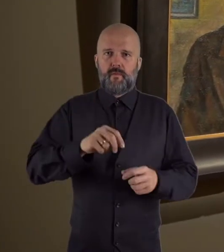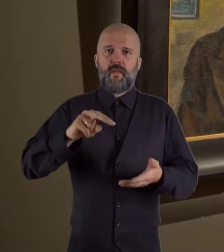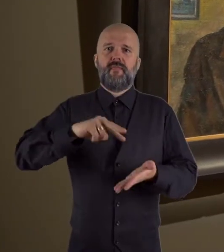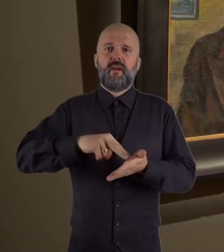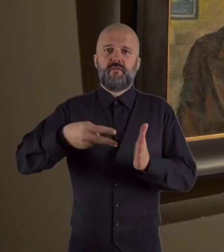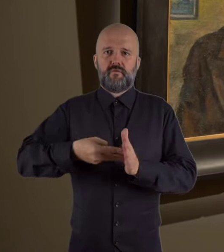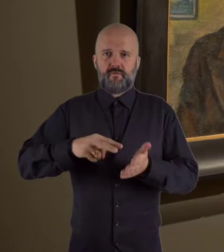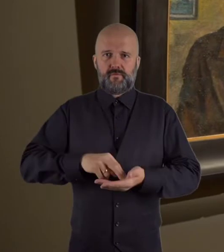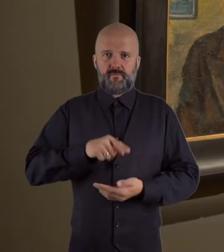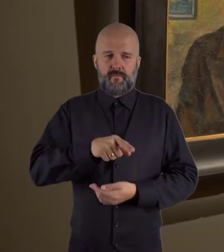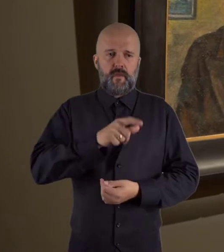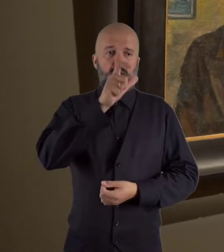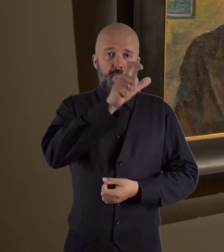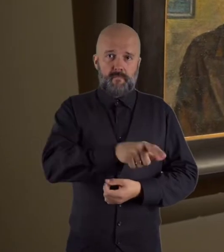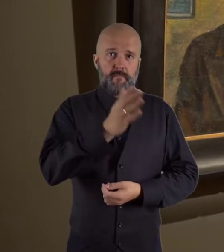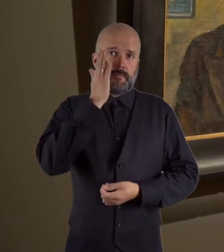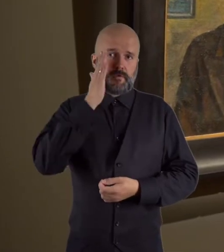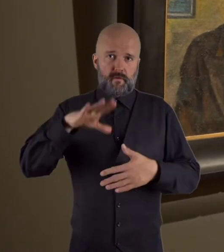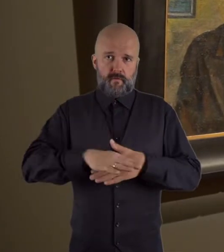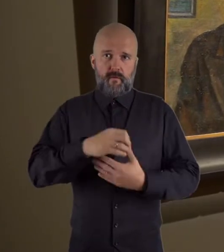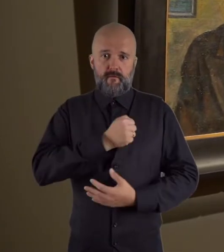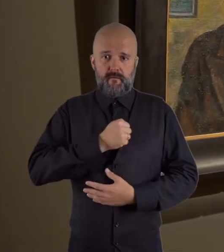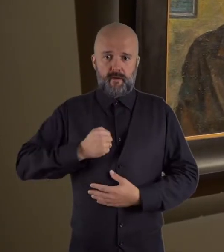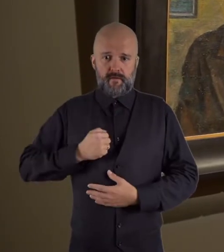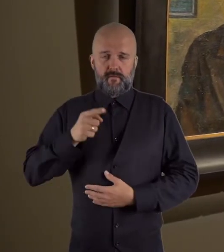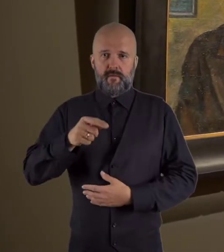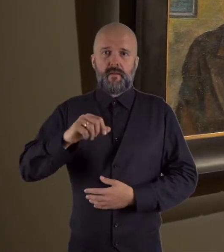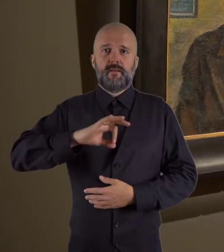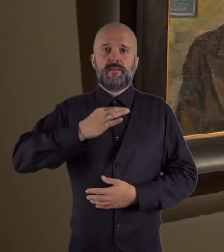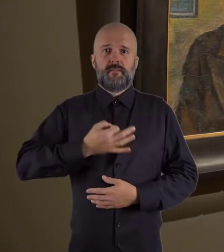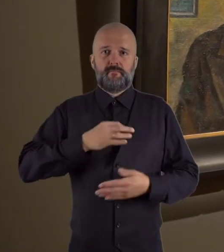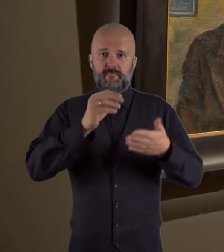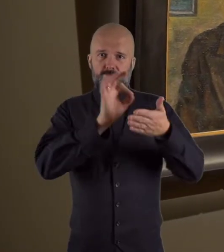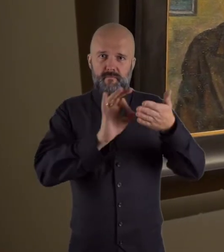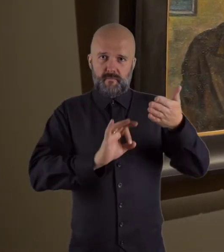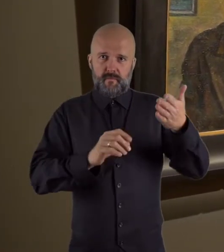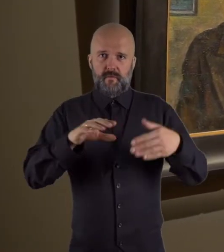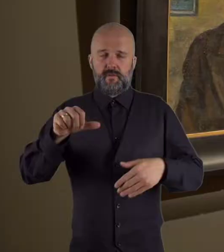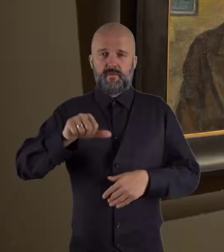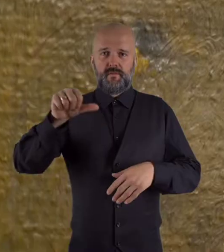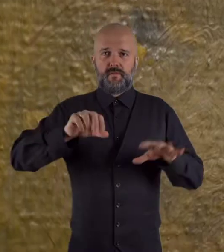Mieczysław Wejman lived in Warsaw, his self-portrait from 1940,